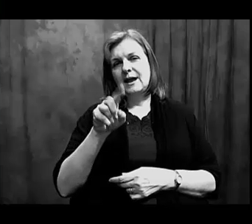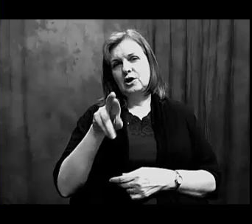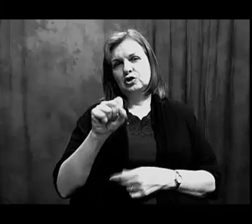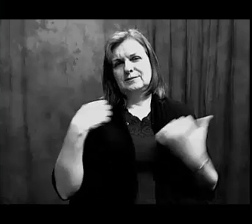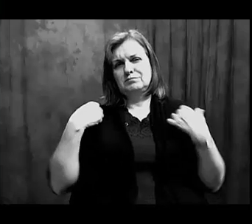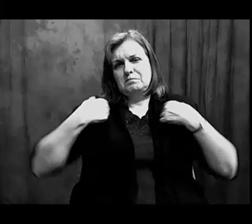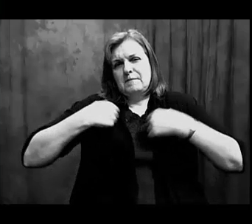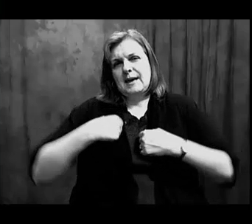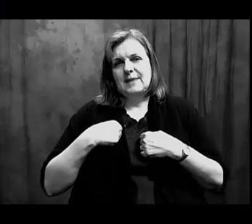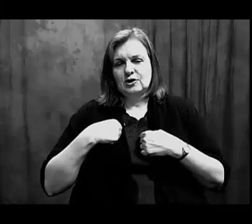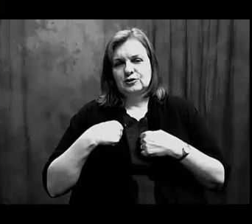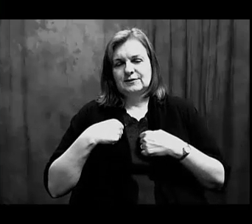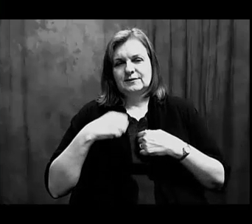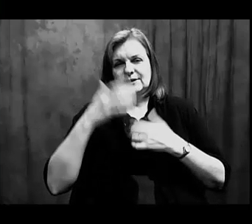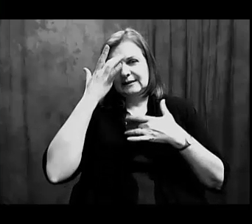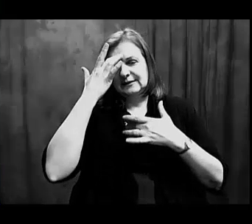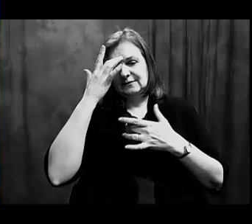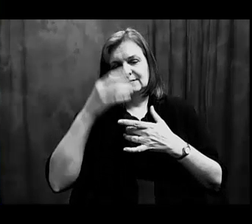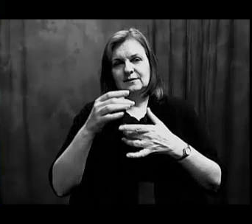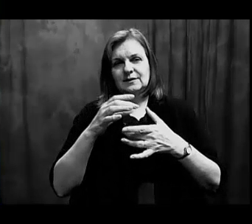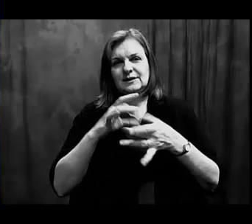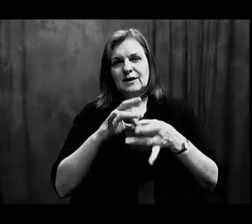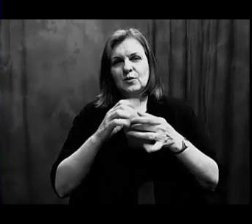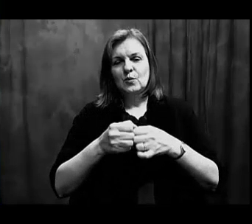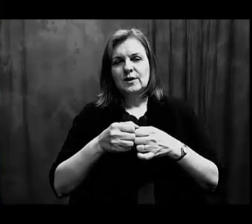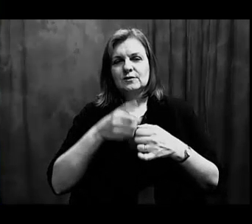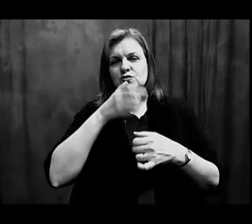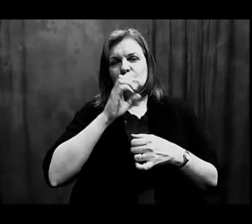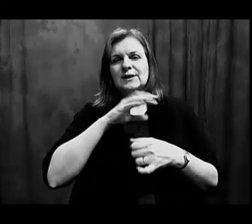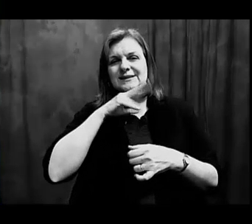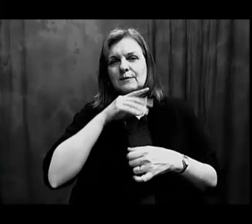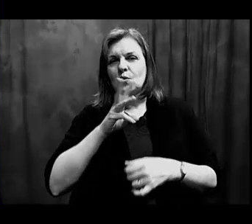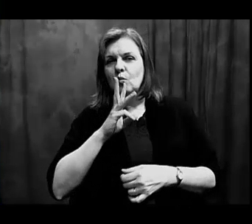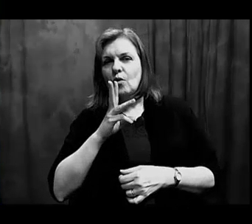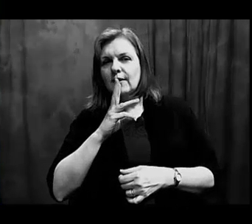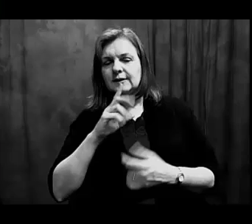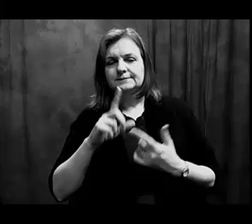contaminated drinking water -- sleeping sickness